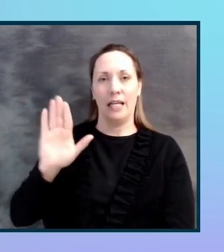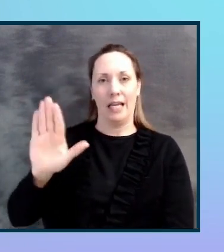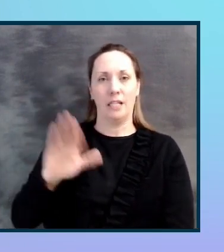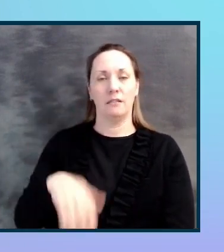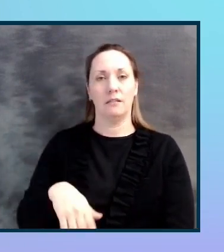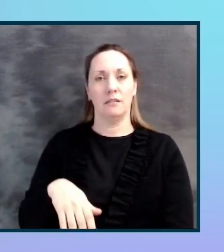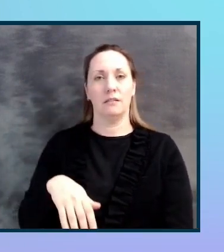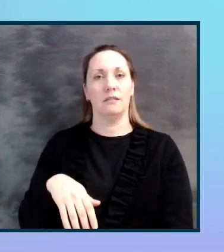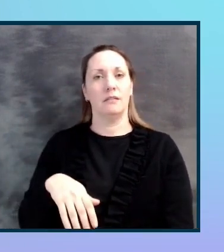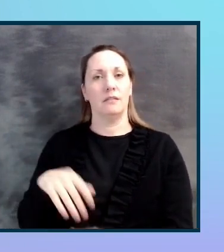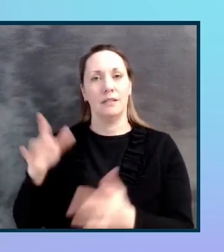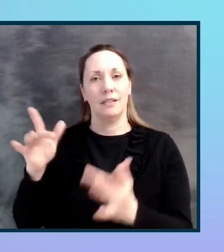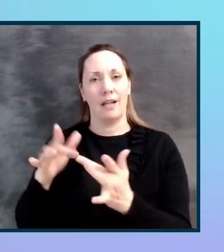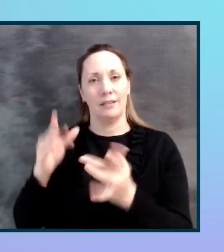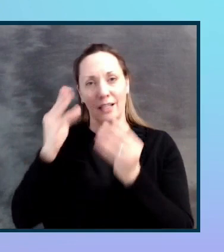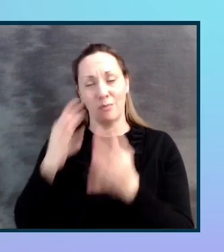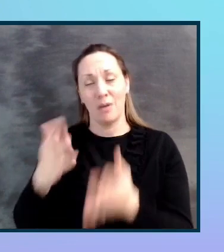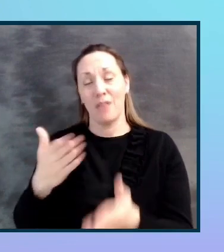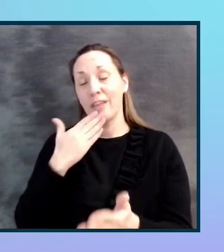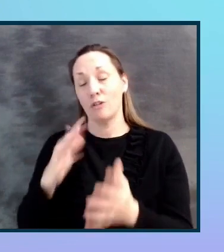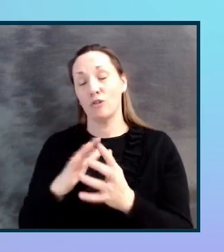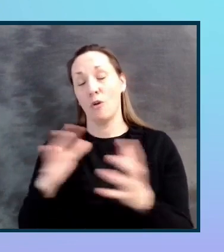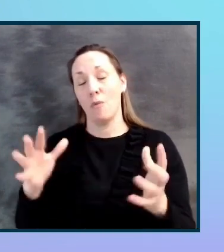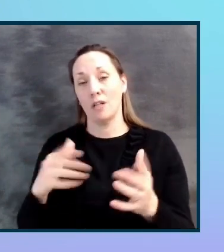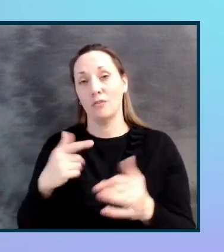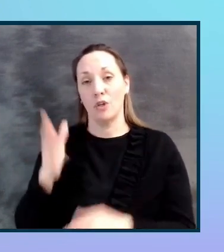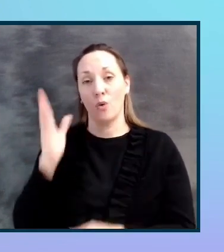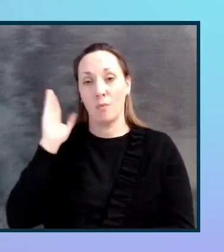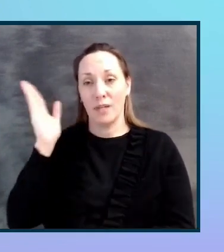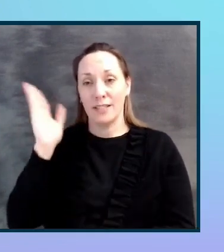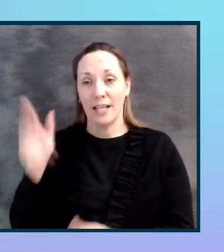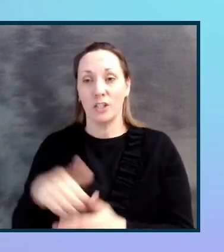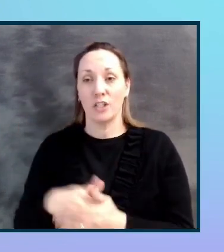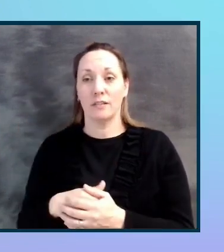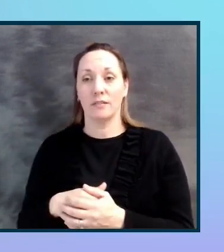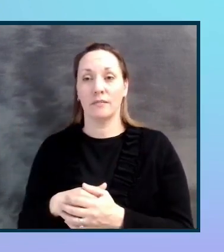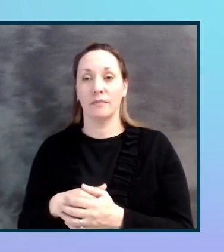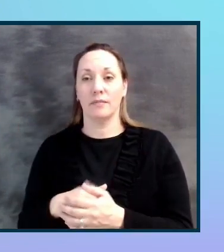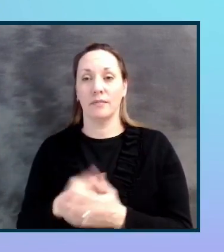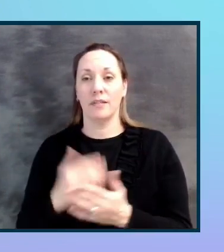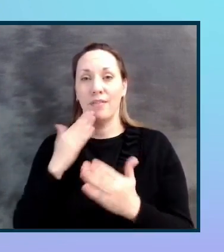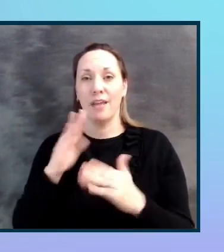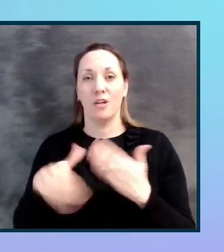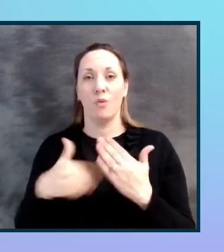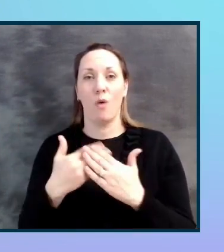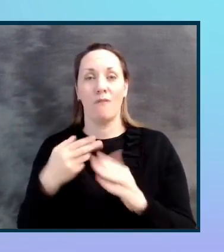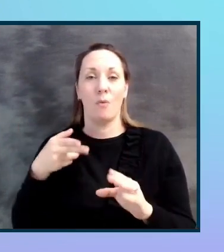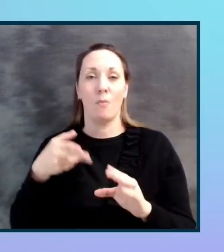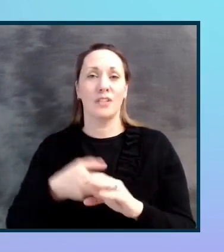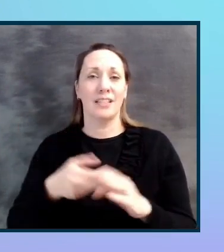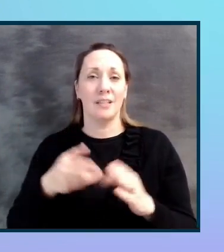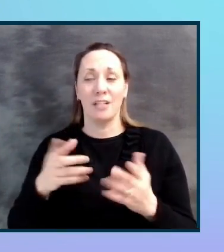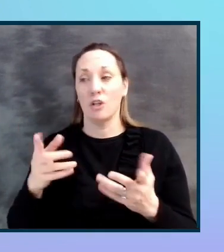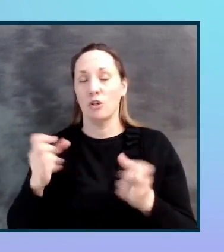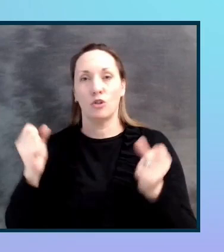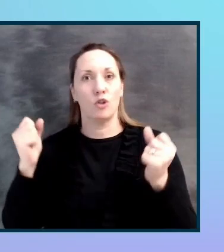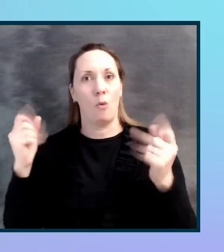Thank you so much Mark for your presentation and thank you all for the participation. There's so much awesome.